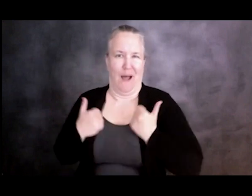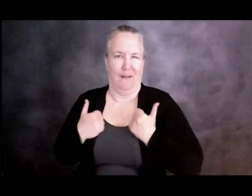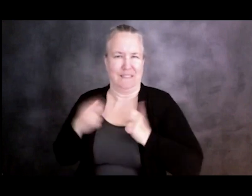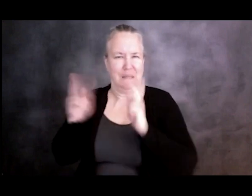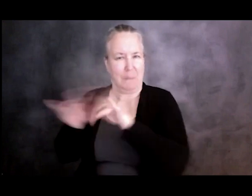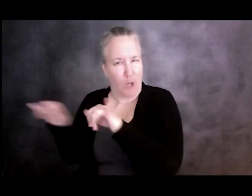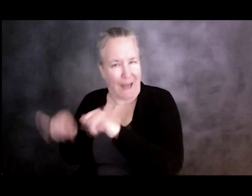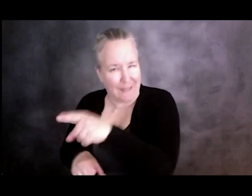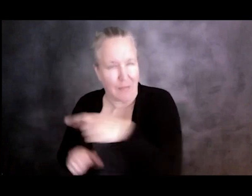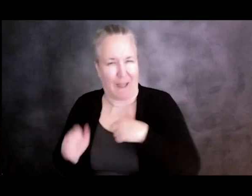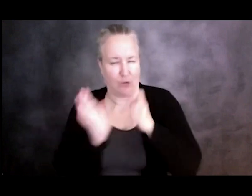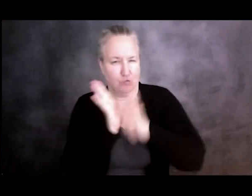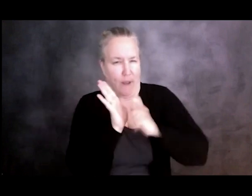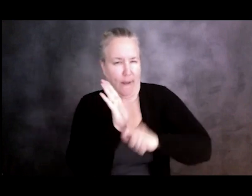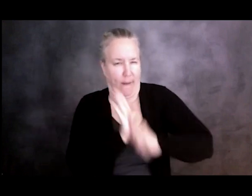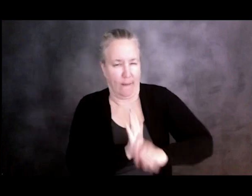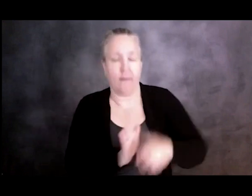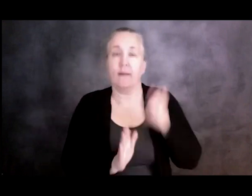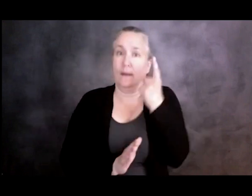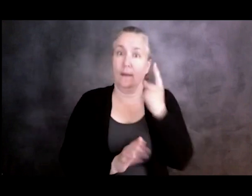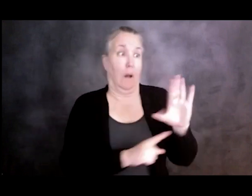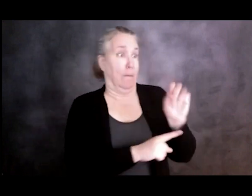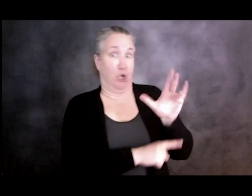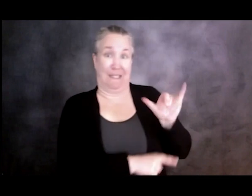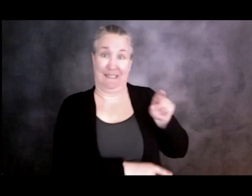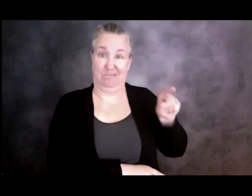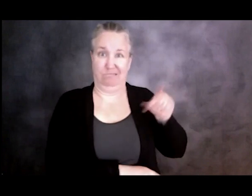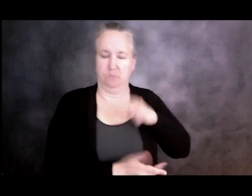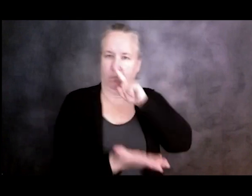And I, at Berkeley, really fell in love with this idea